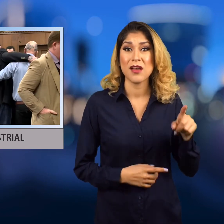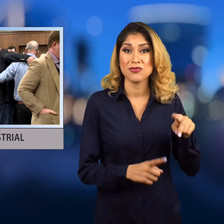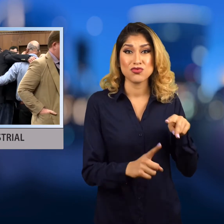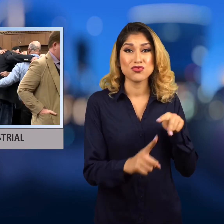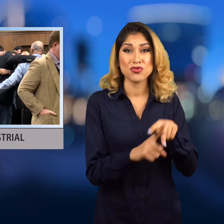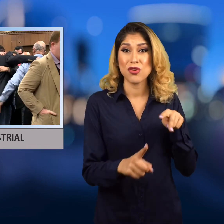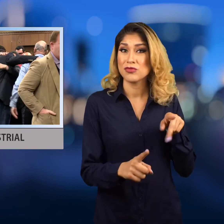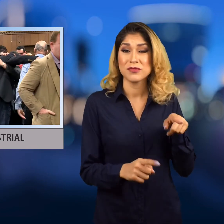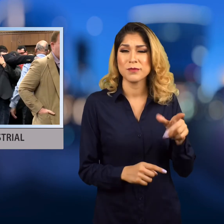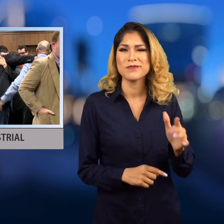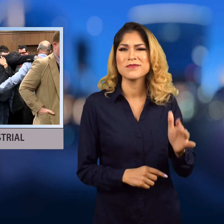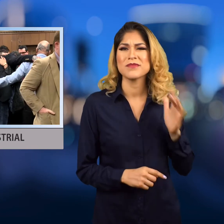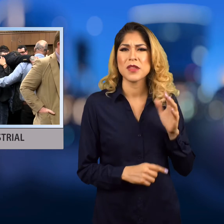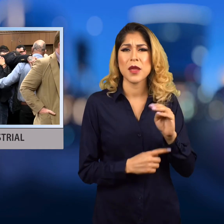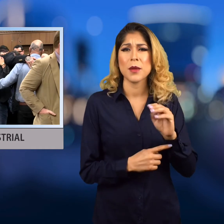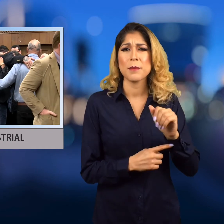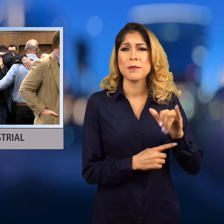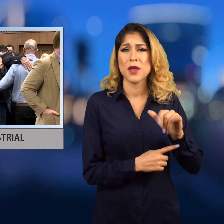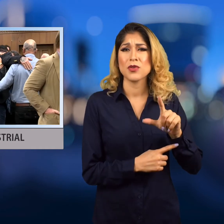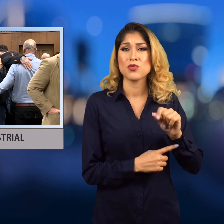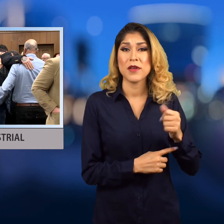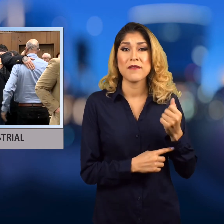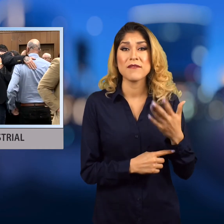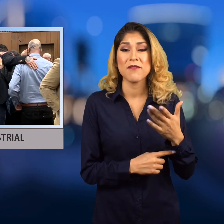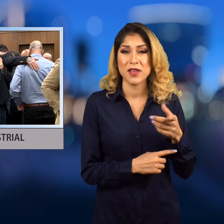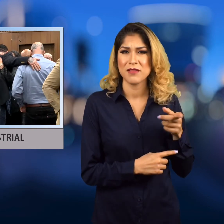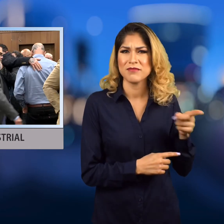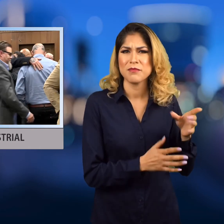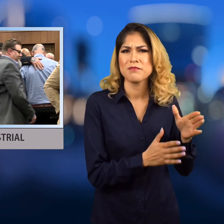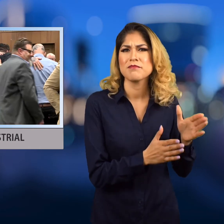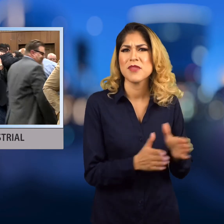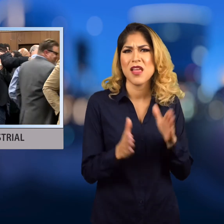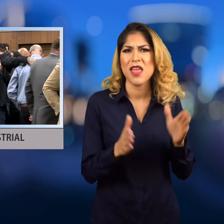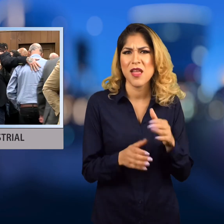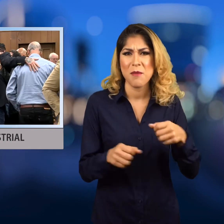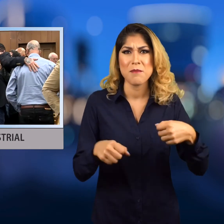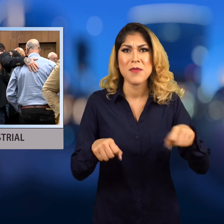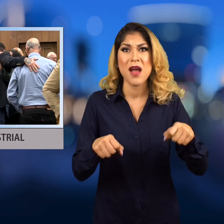organizing a brawl in May of 2015 against a